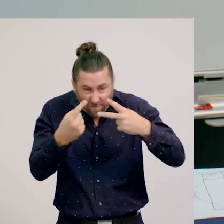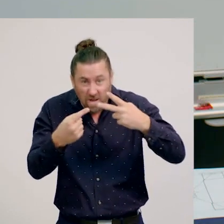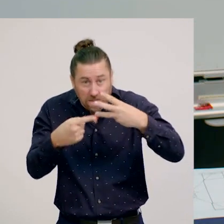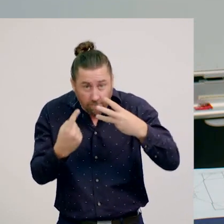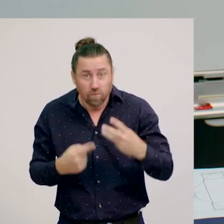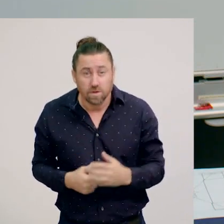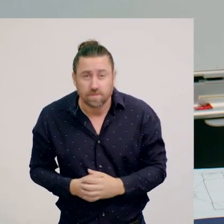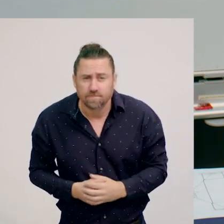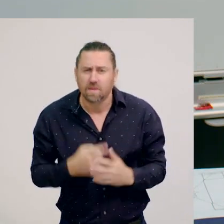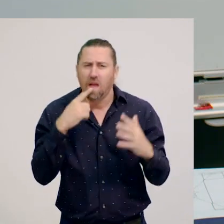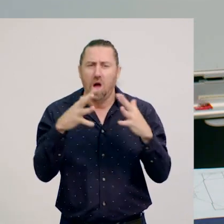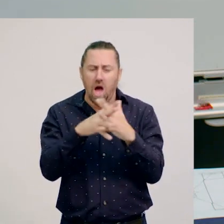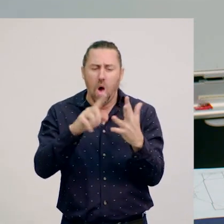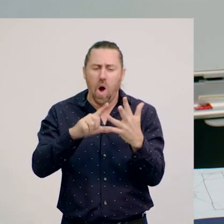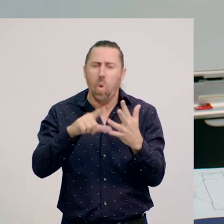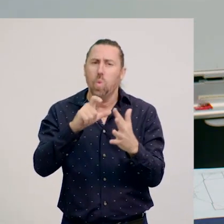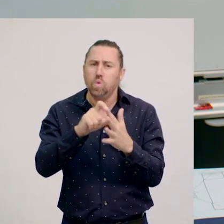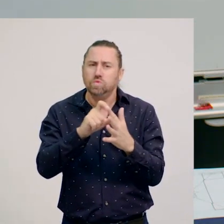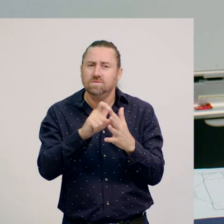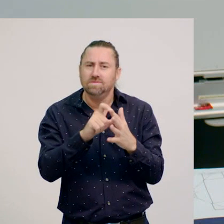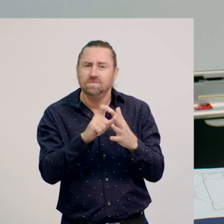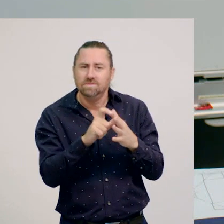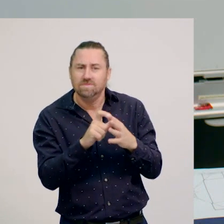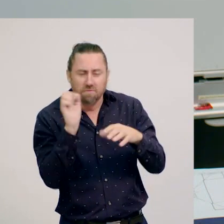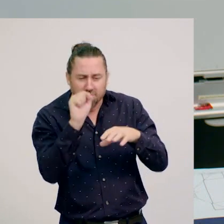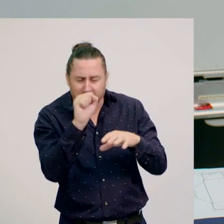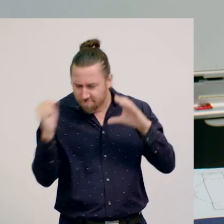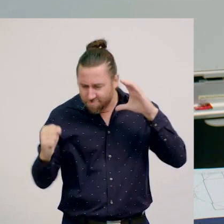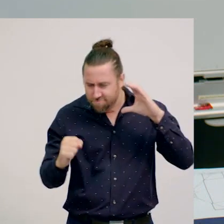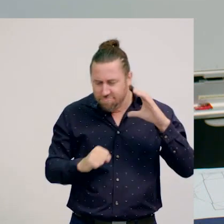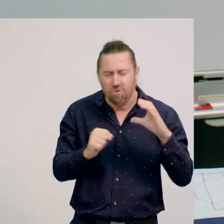Most of it is made of wood, because it’s got a nice sound.